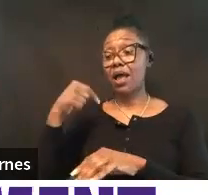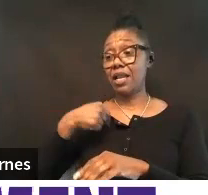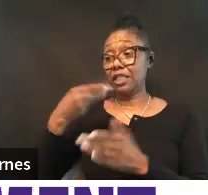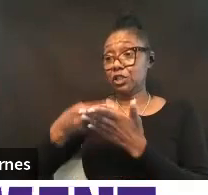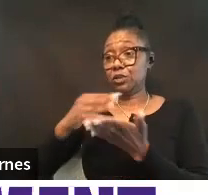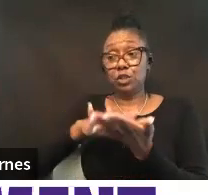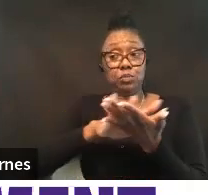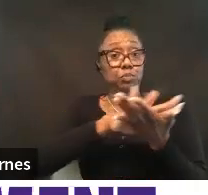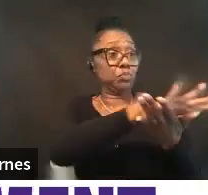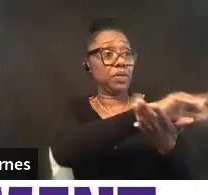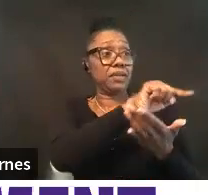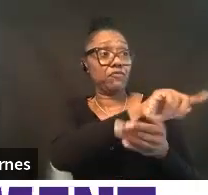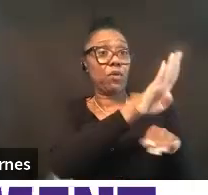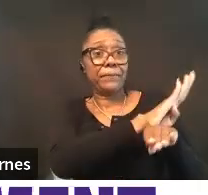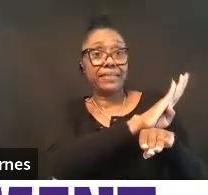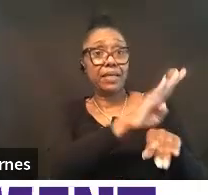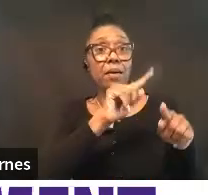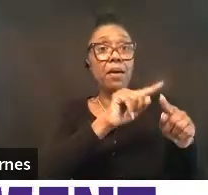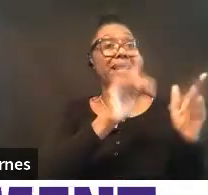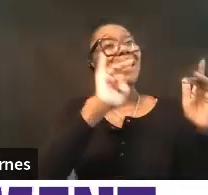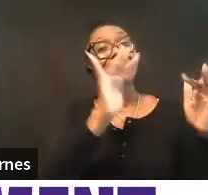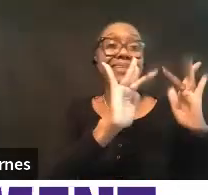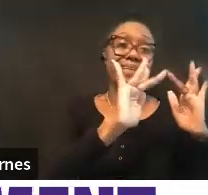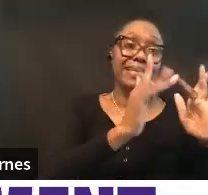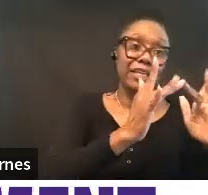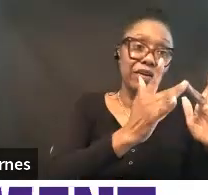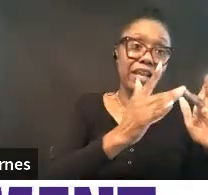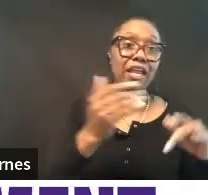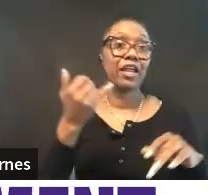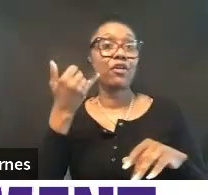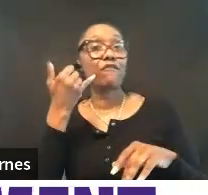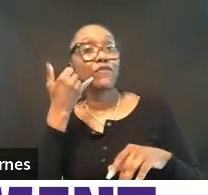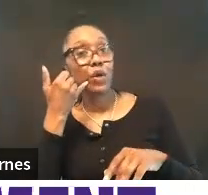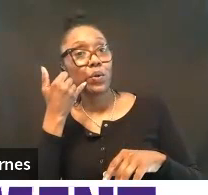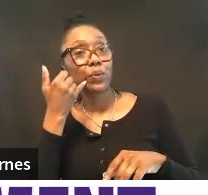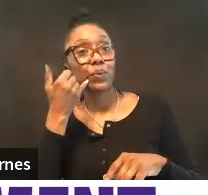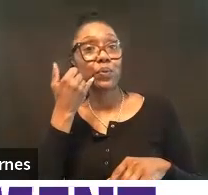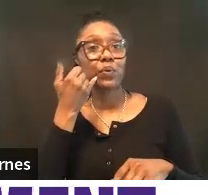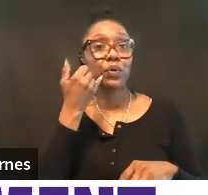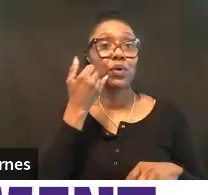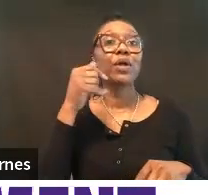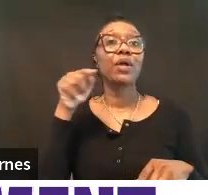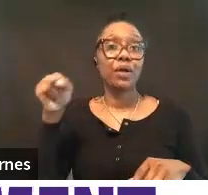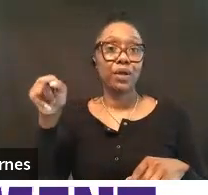It could be correct rooms. Yeah, like the internet and phone, you know, gig economy workers. Or deducting that is.